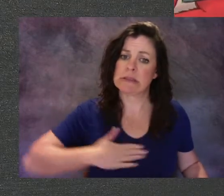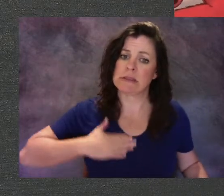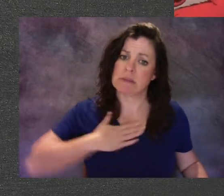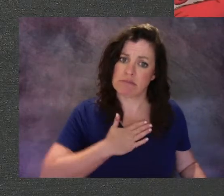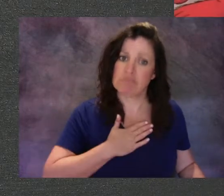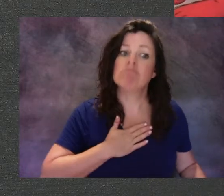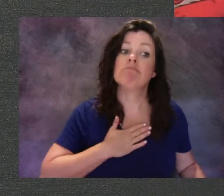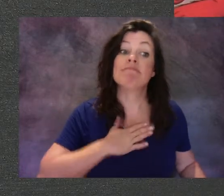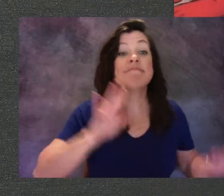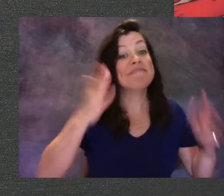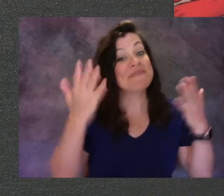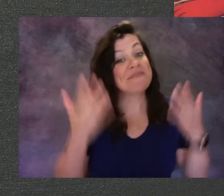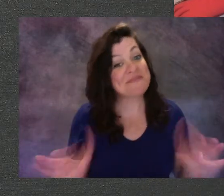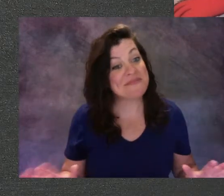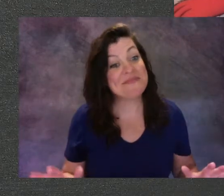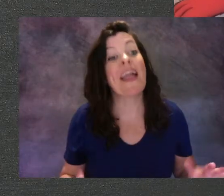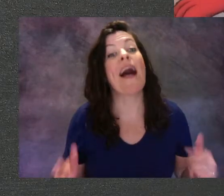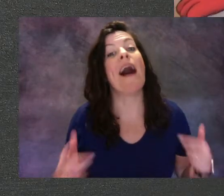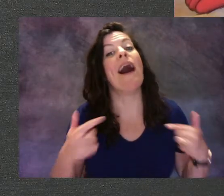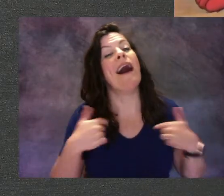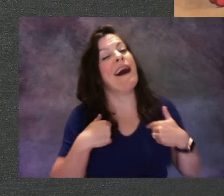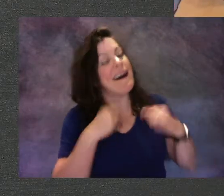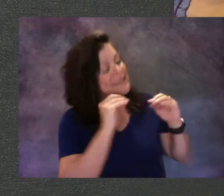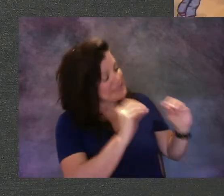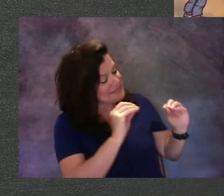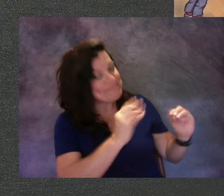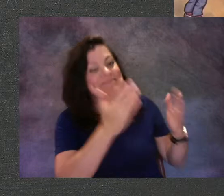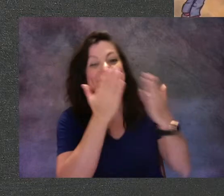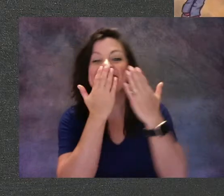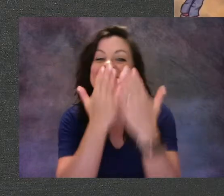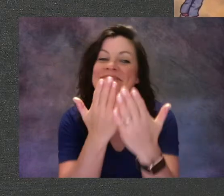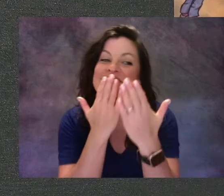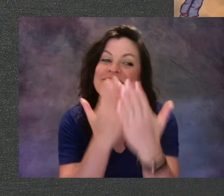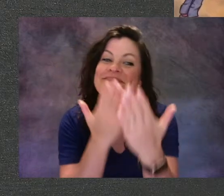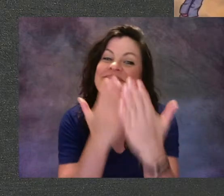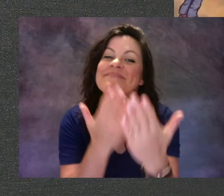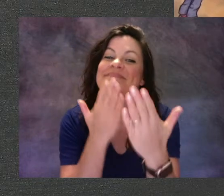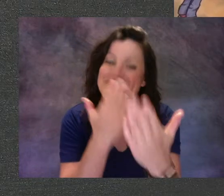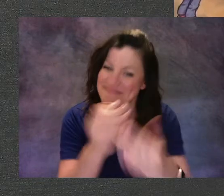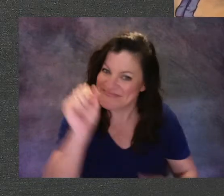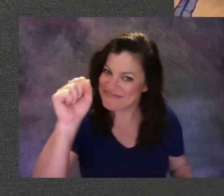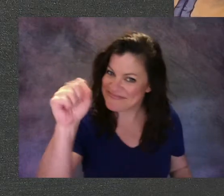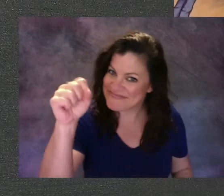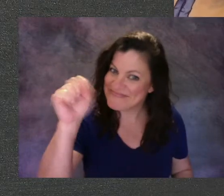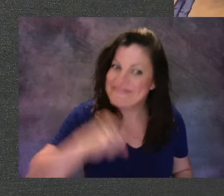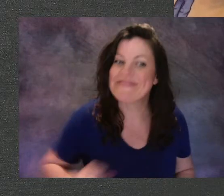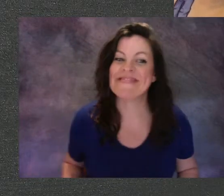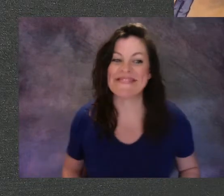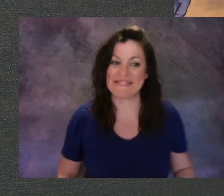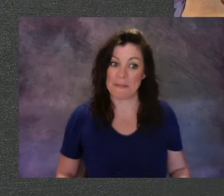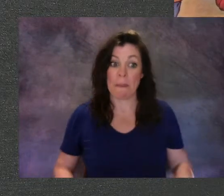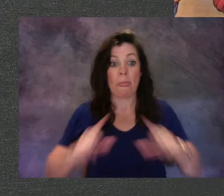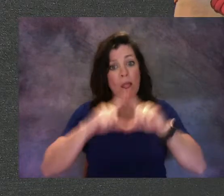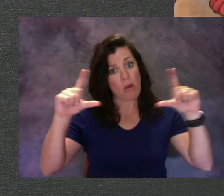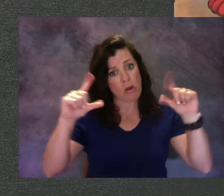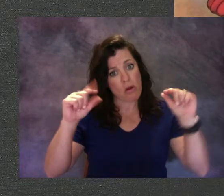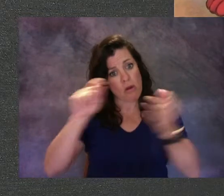Say thank you, He says, "Thank you" too. Good job. And he writes thank you notes.